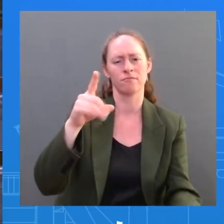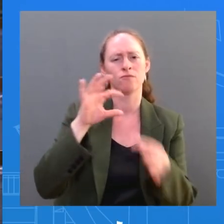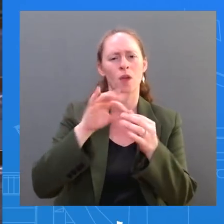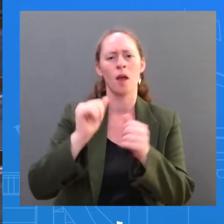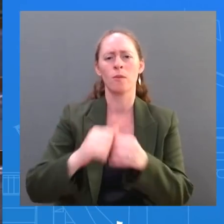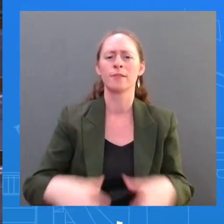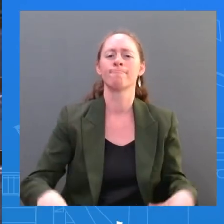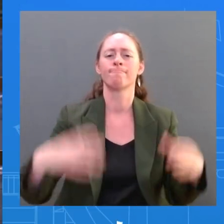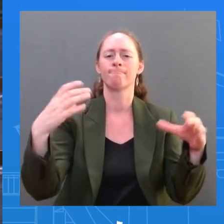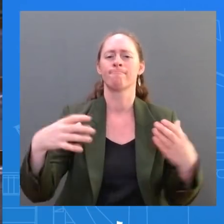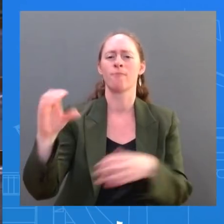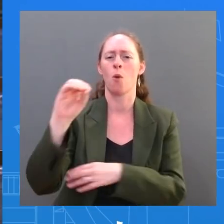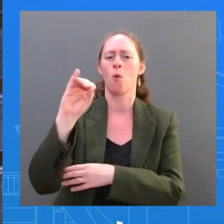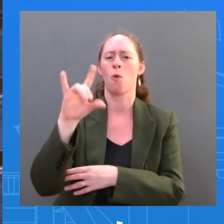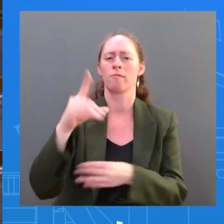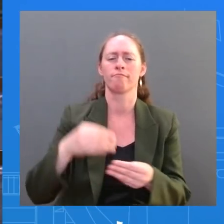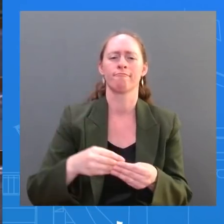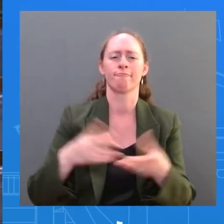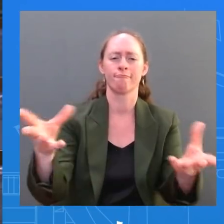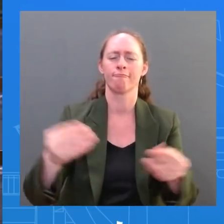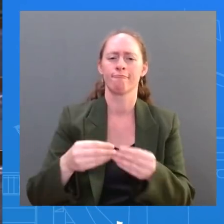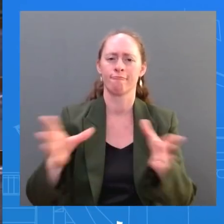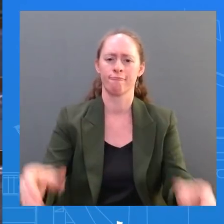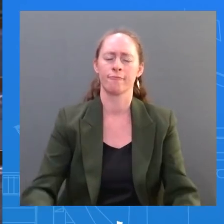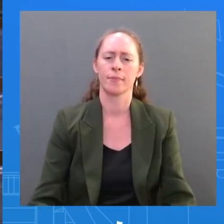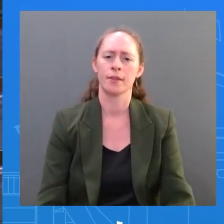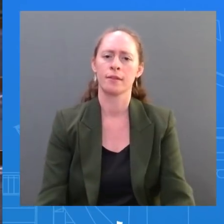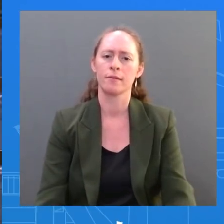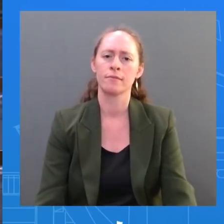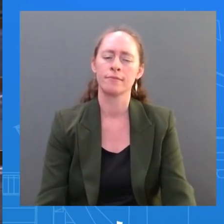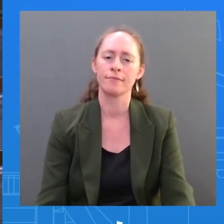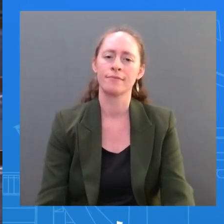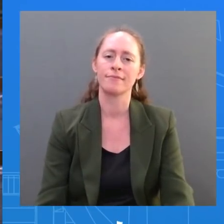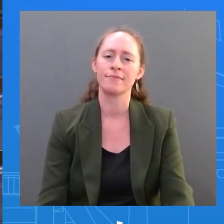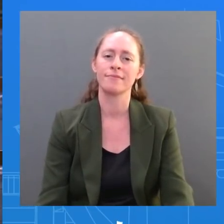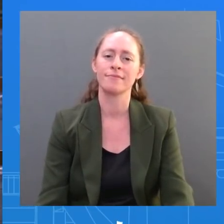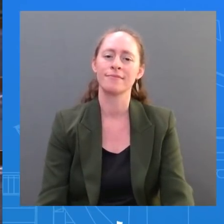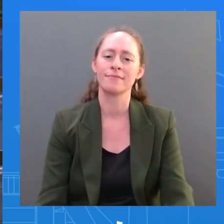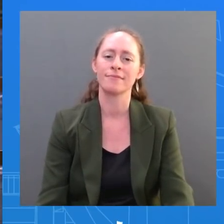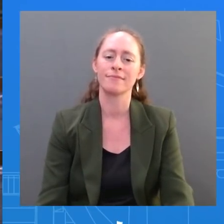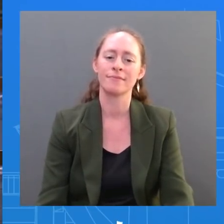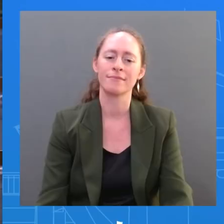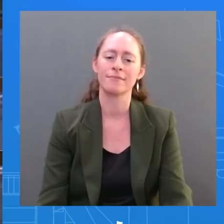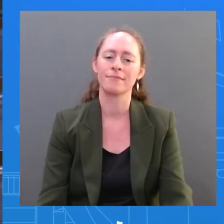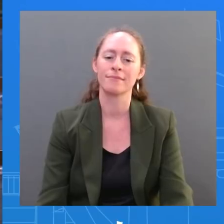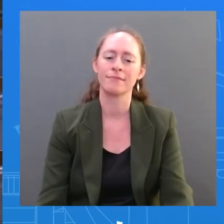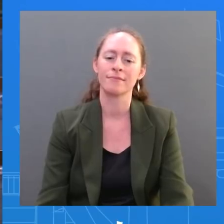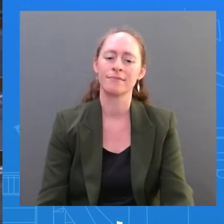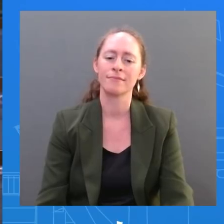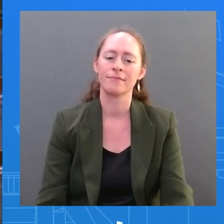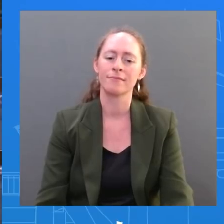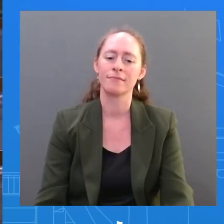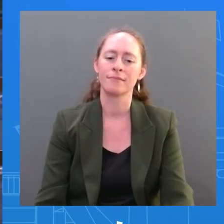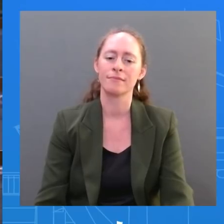about making certain that that oil -- the million barrels a day -- stayed domestic?